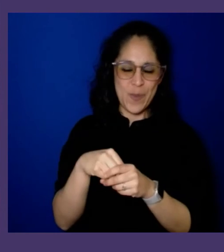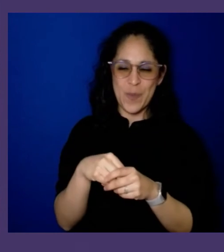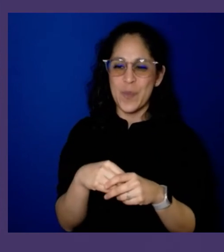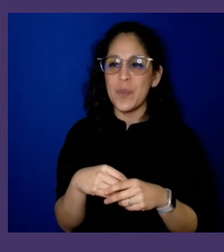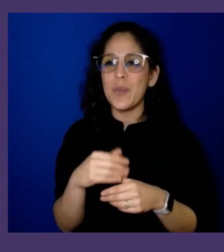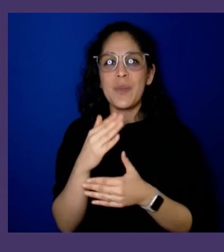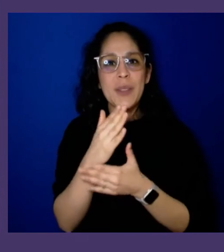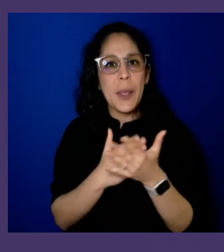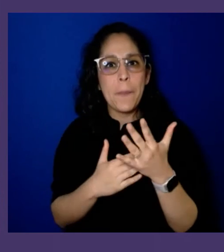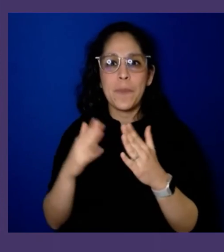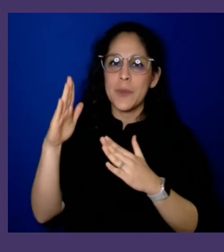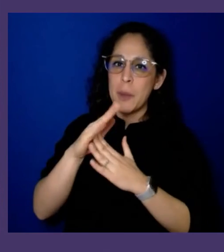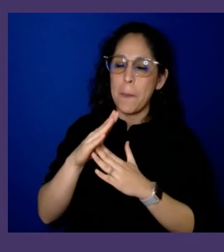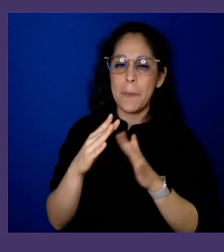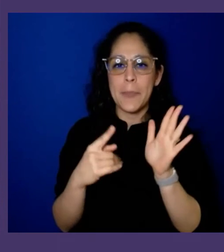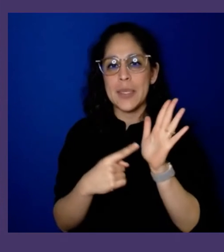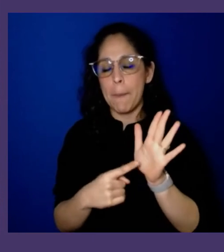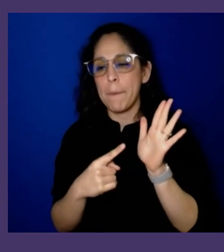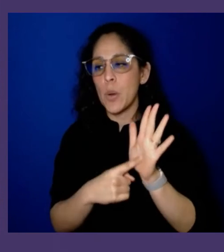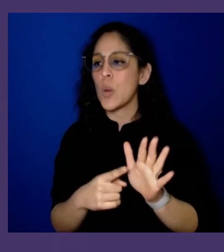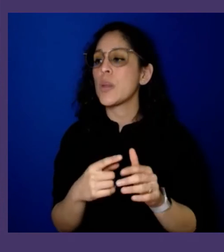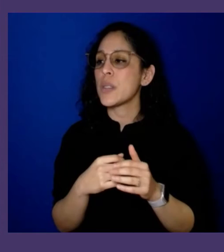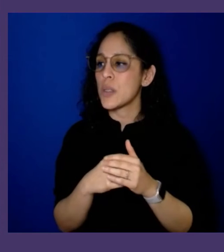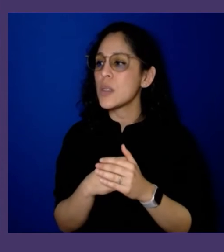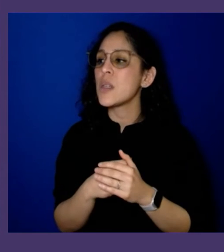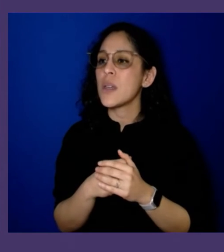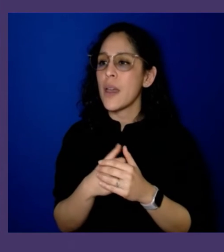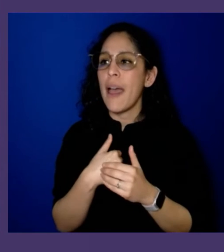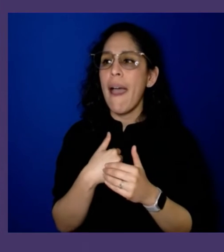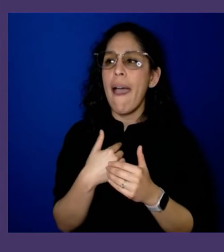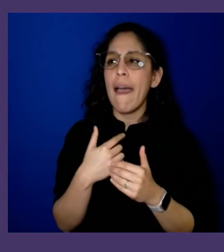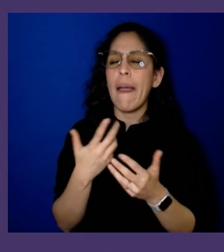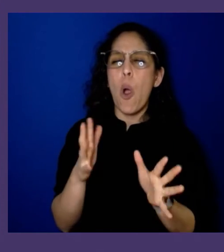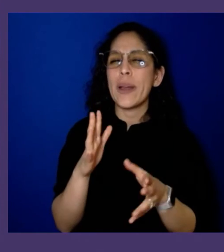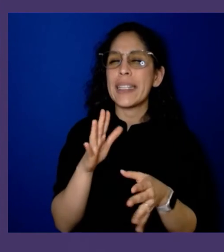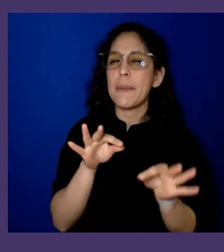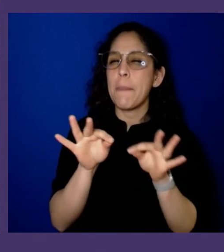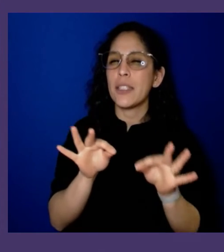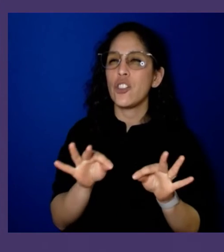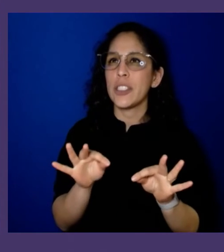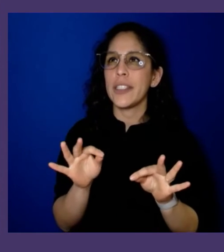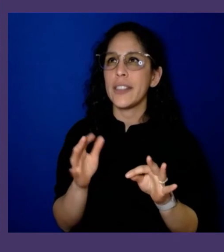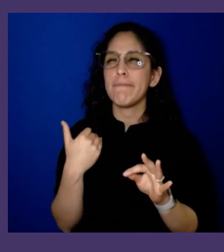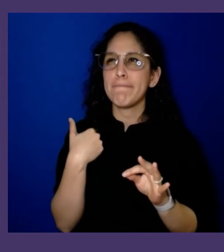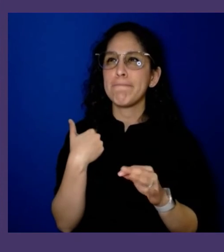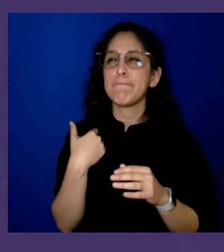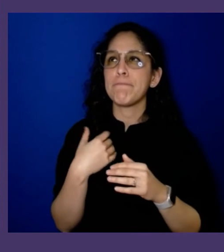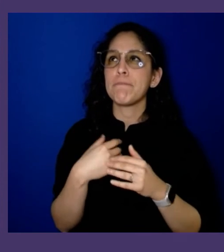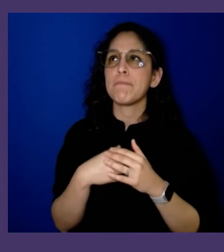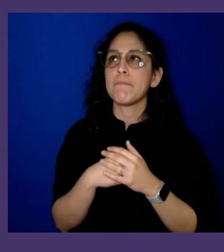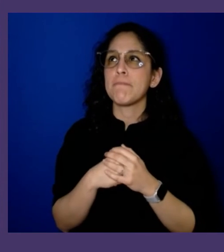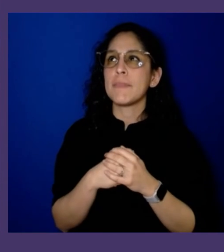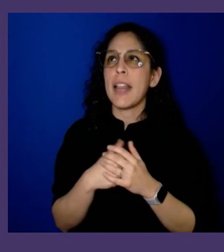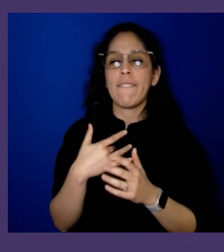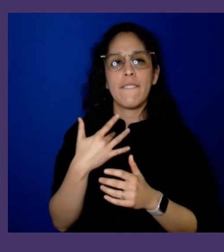I like to see what I mentioned. I felt like database softwares